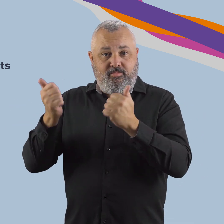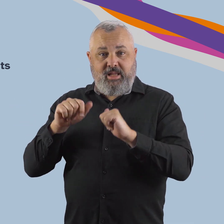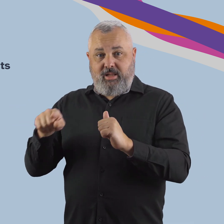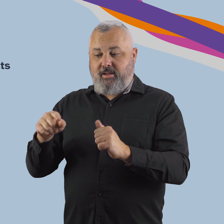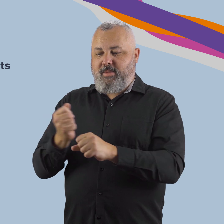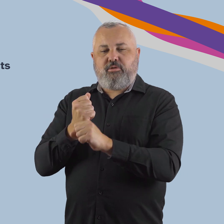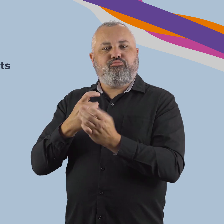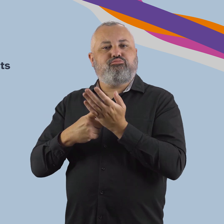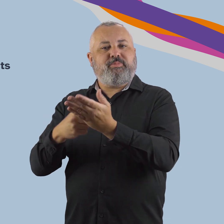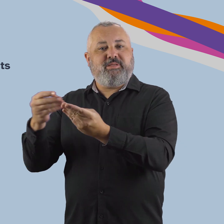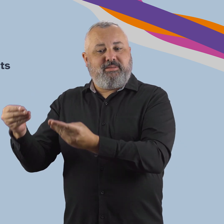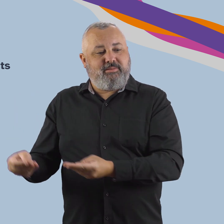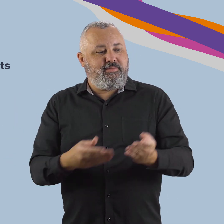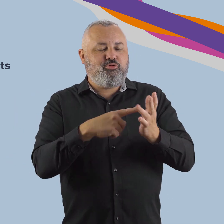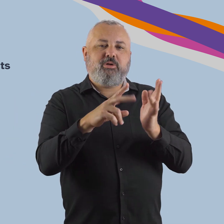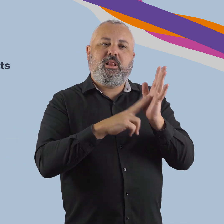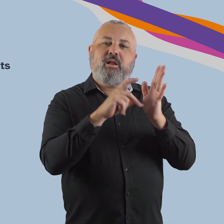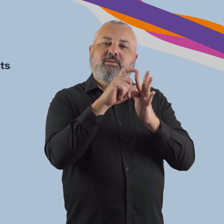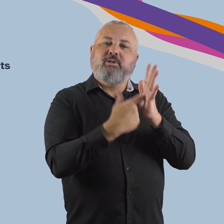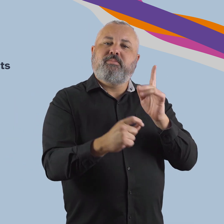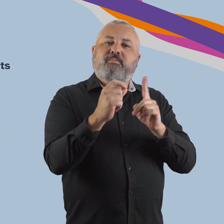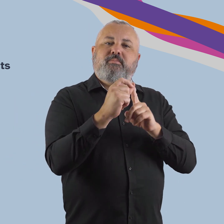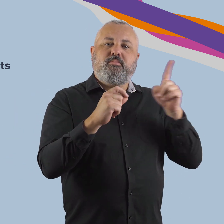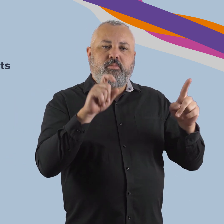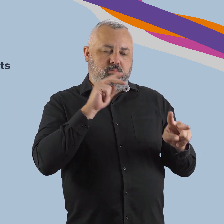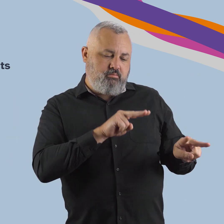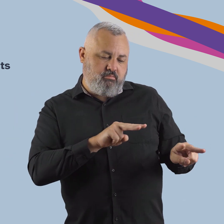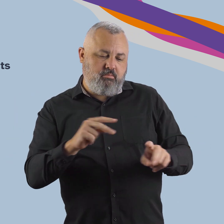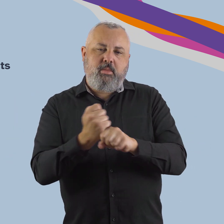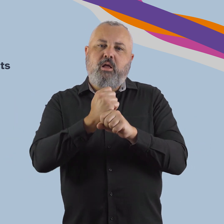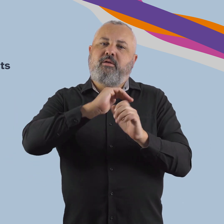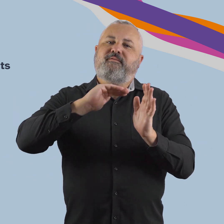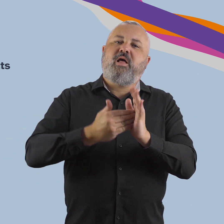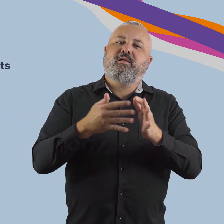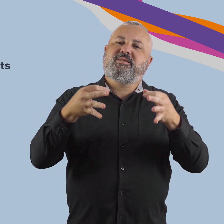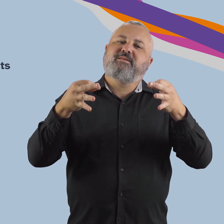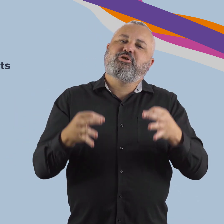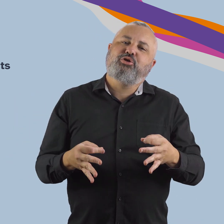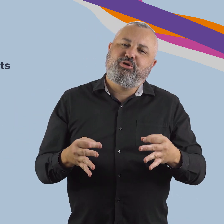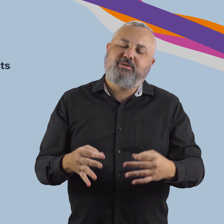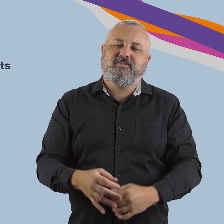The NDRP Board will make the final funding decisions following recommendations from the Research Committee.